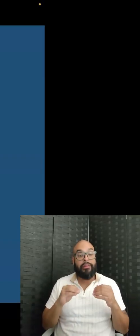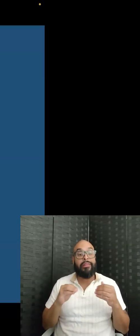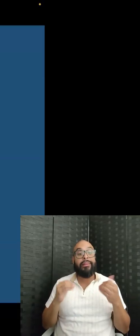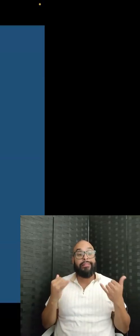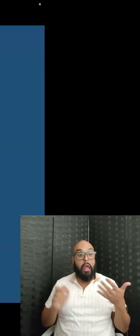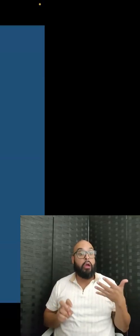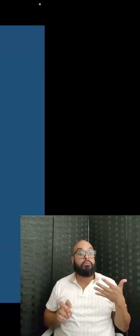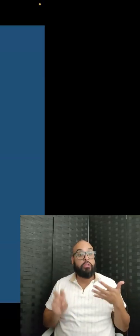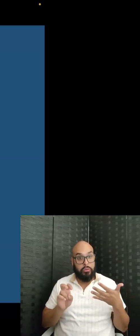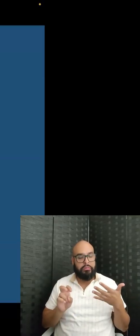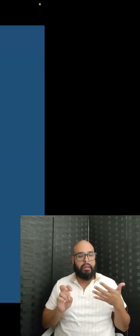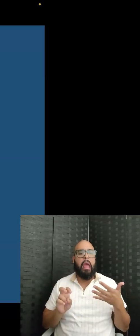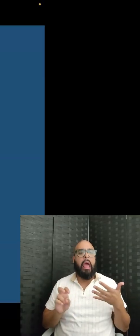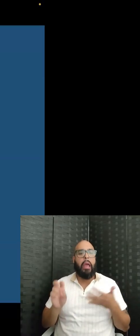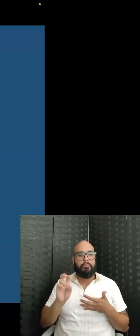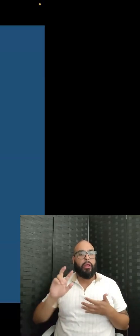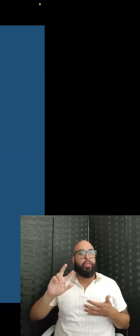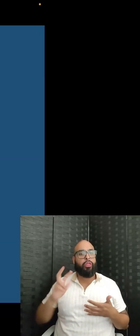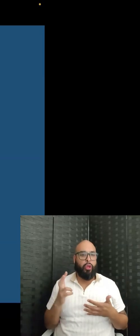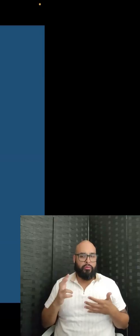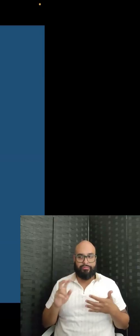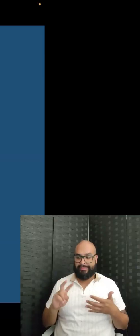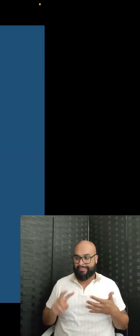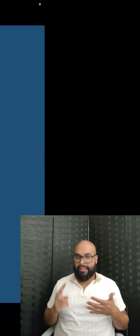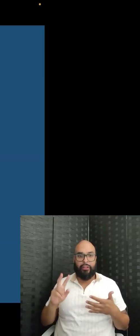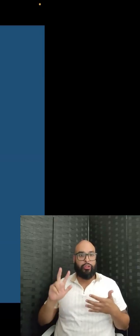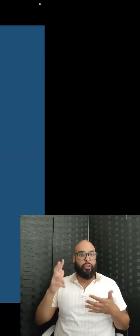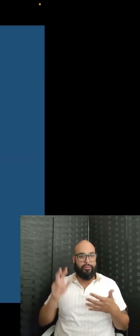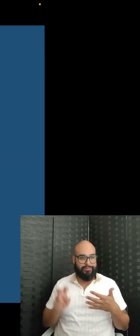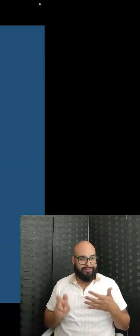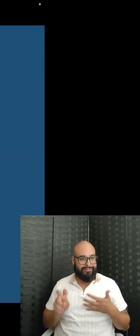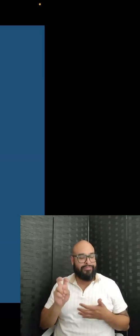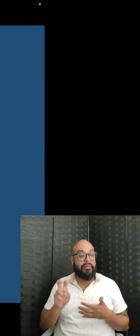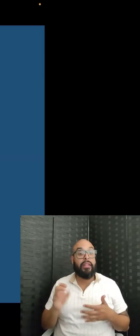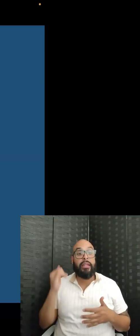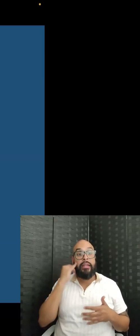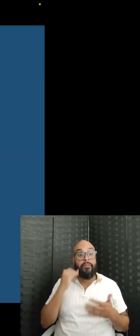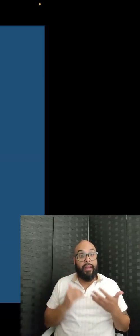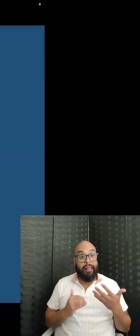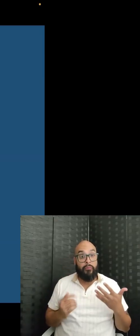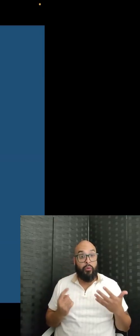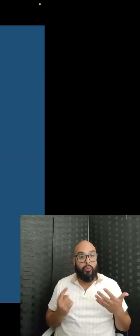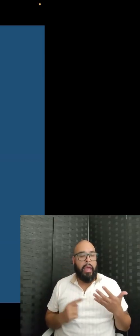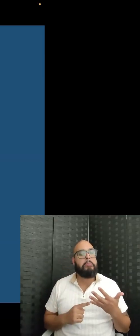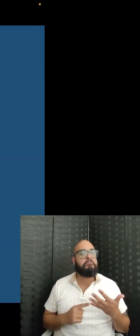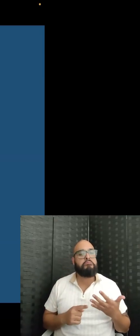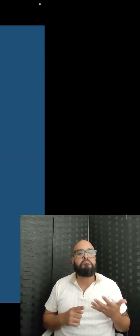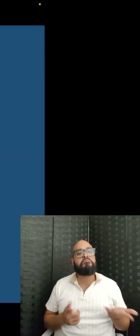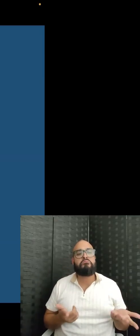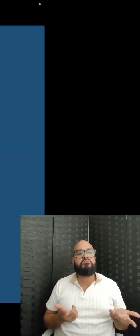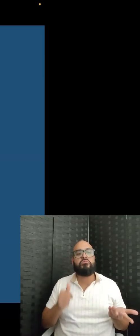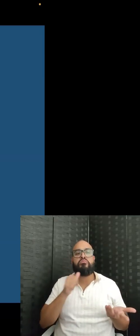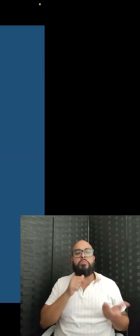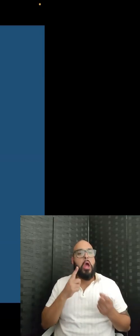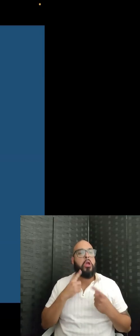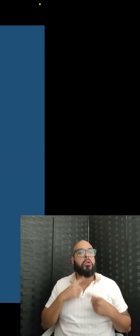If those, if that level one is not, being effective for them, if they're not responding in a way commensurate to what their peers are doing,